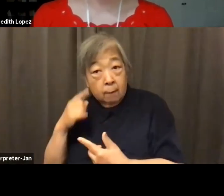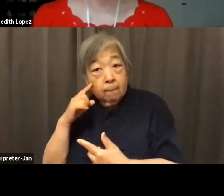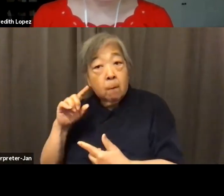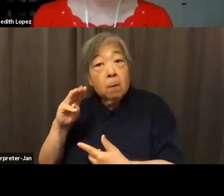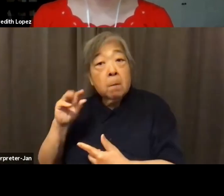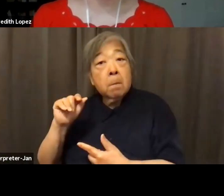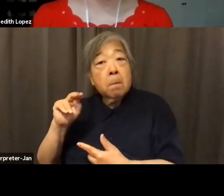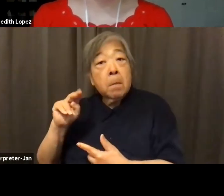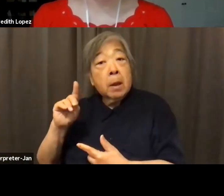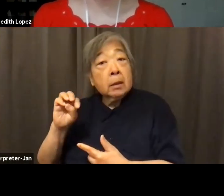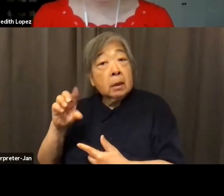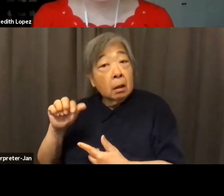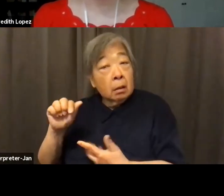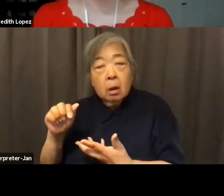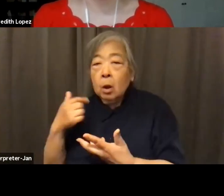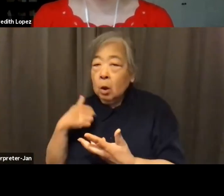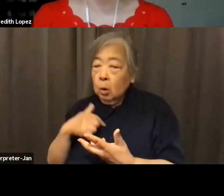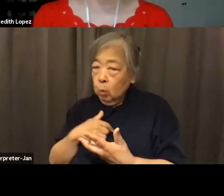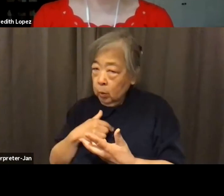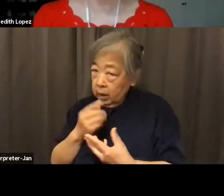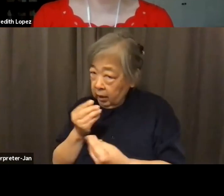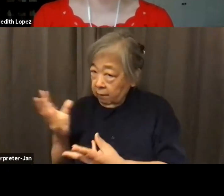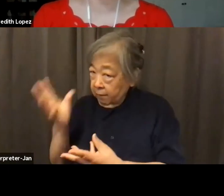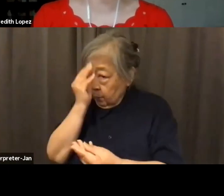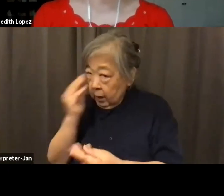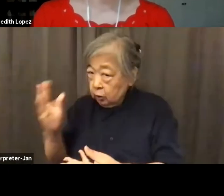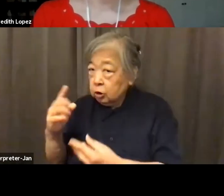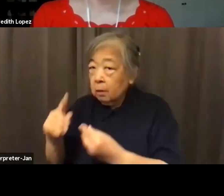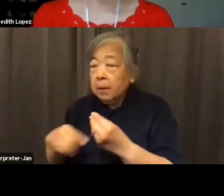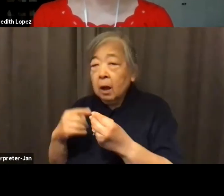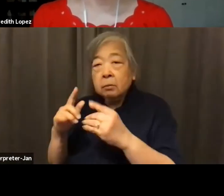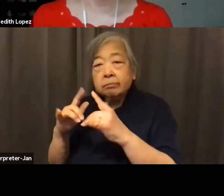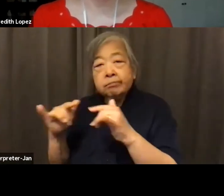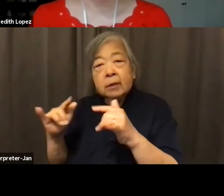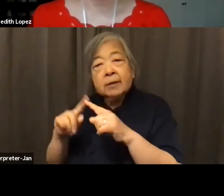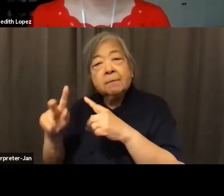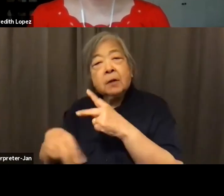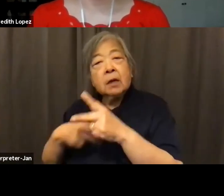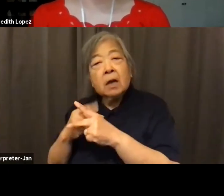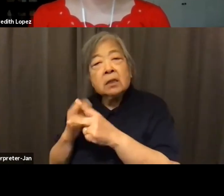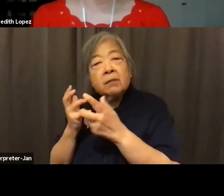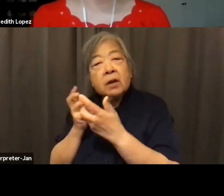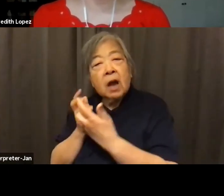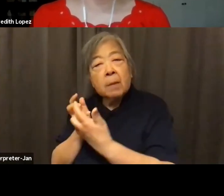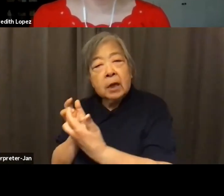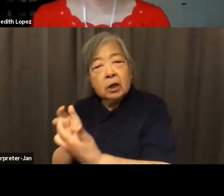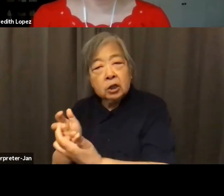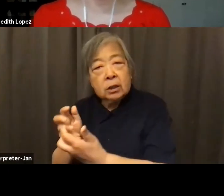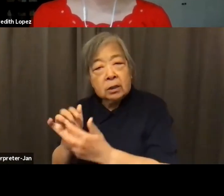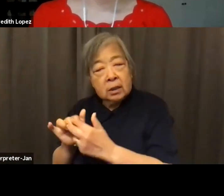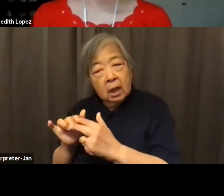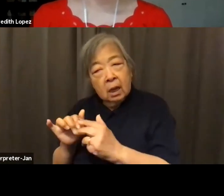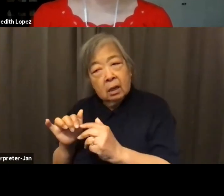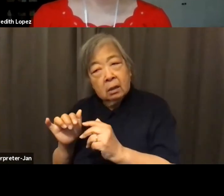we provide up front information about the types of accommodations that folks can expect